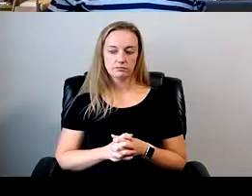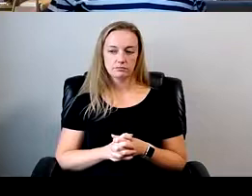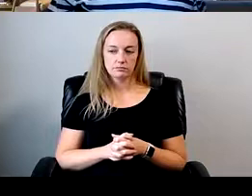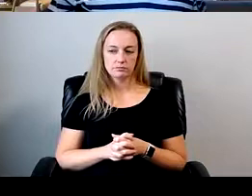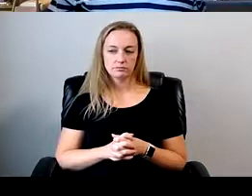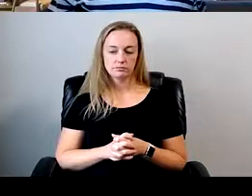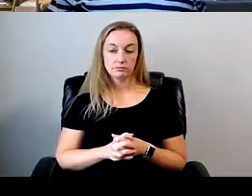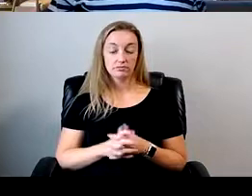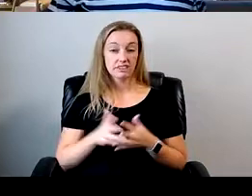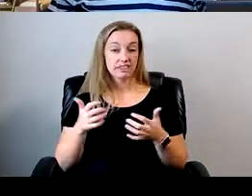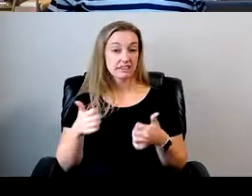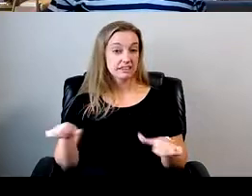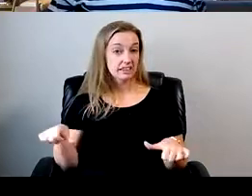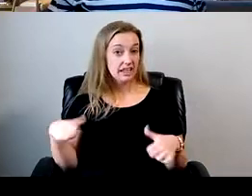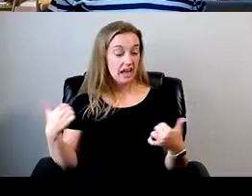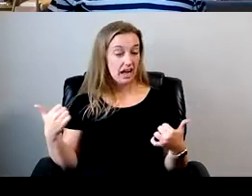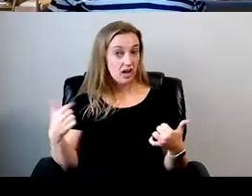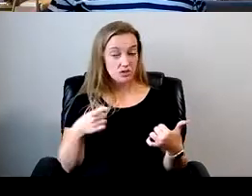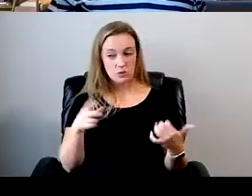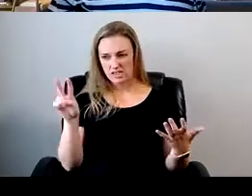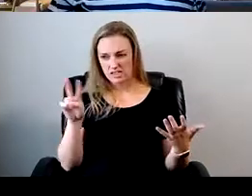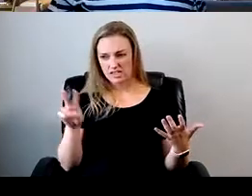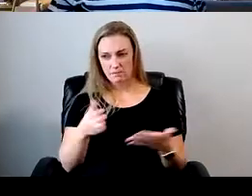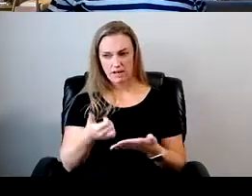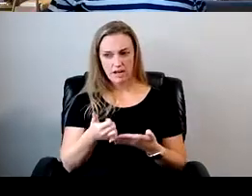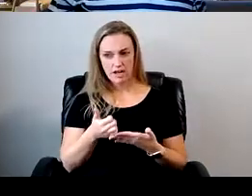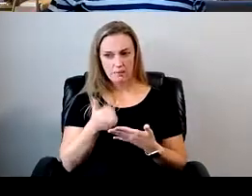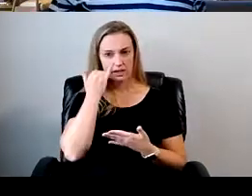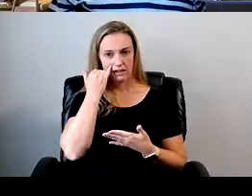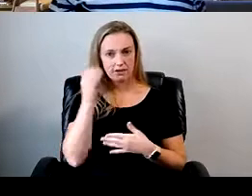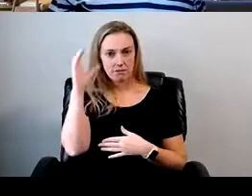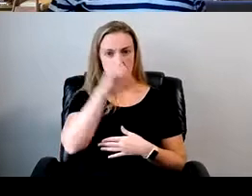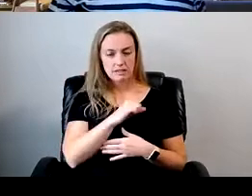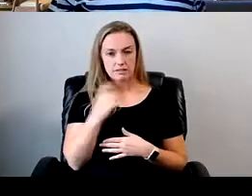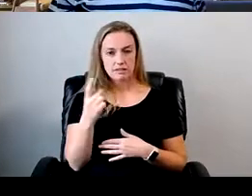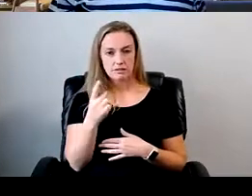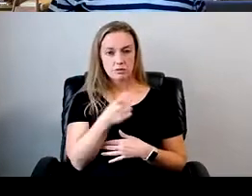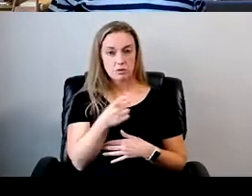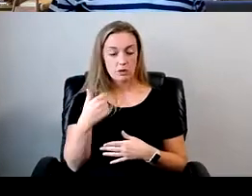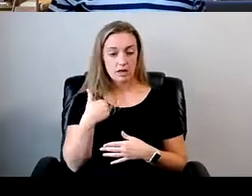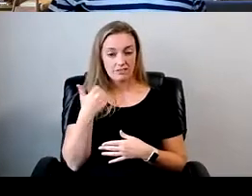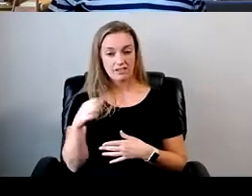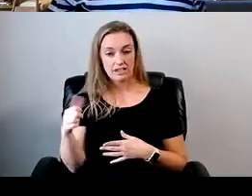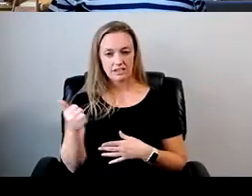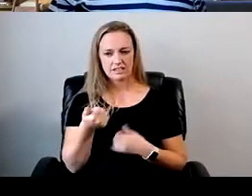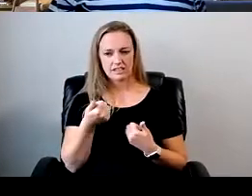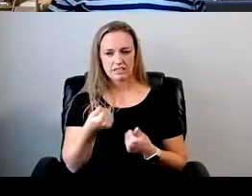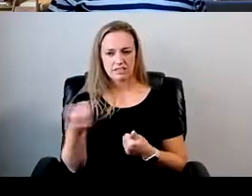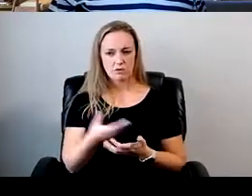Anything else, you guys look through here and help me if I'm missing anything, or if anyone has anything else, there's still several things,